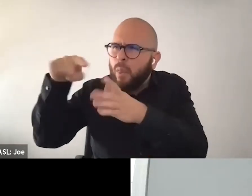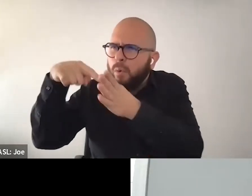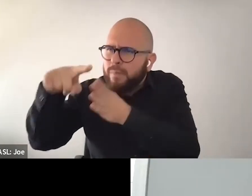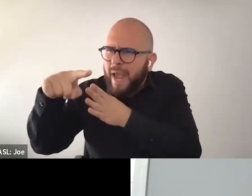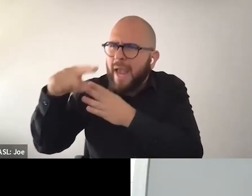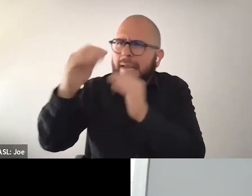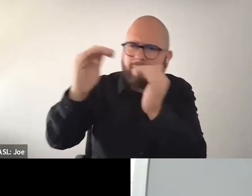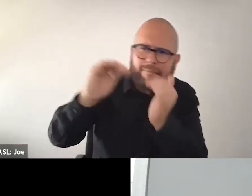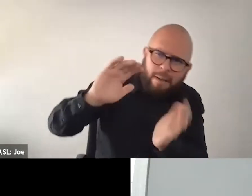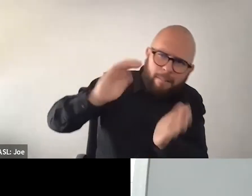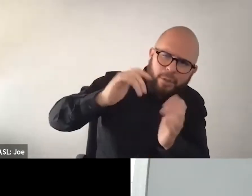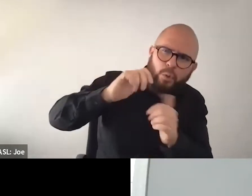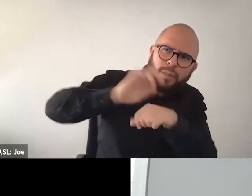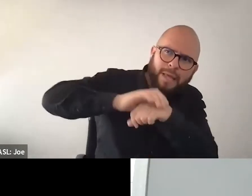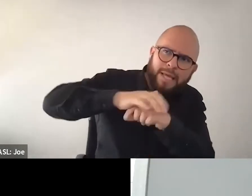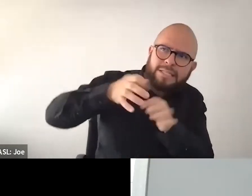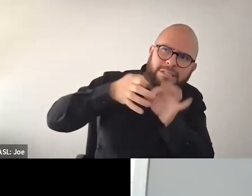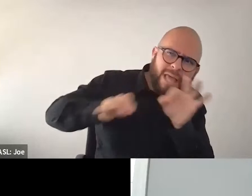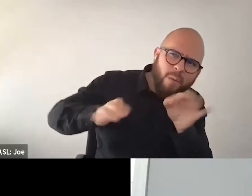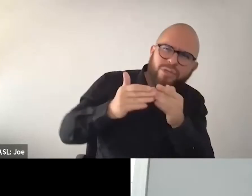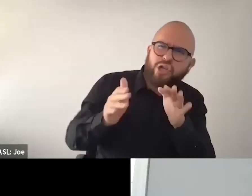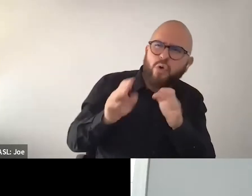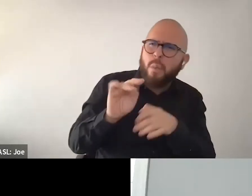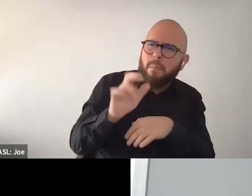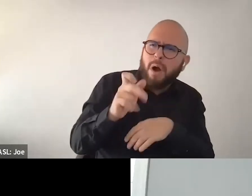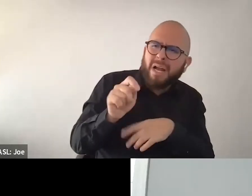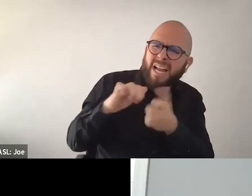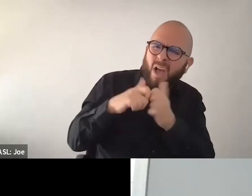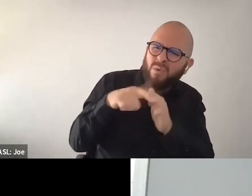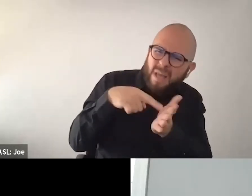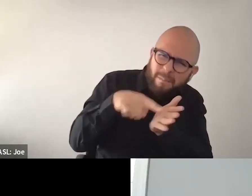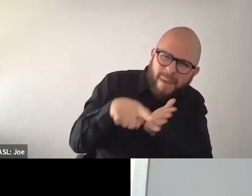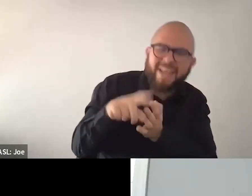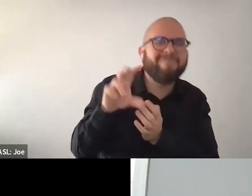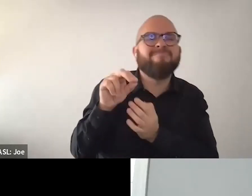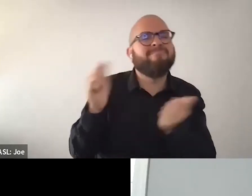the English language general market. It's now paid and covered as one.